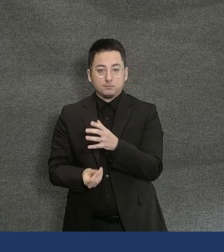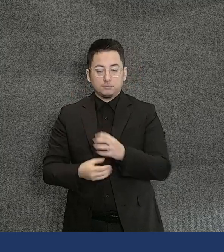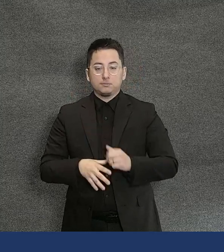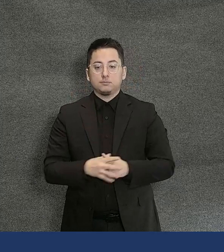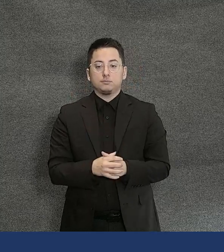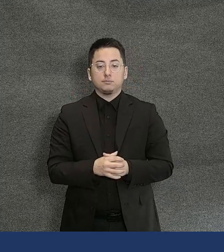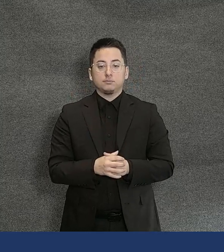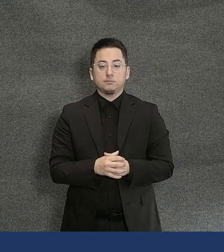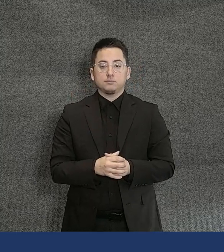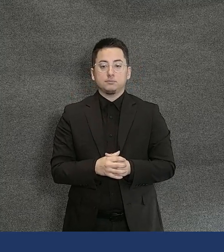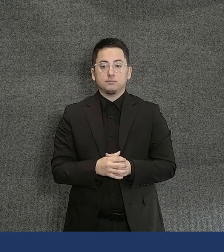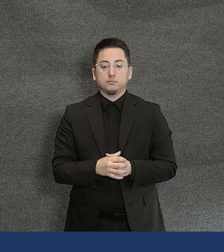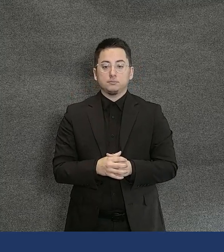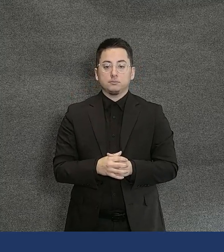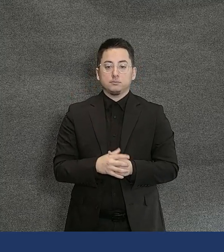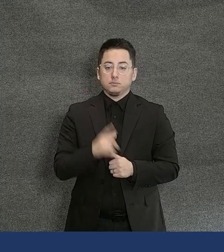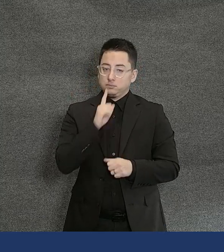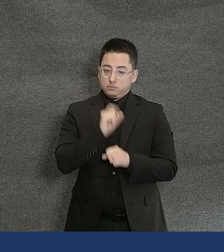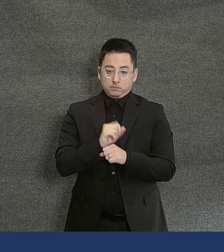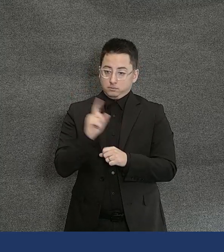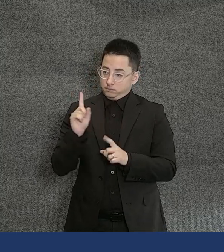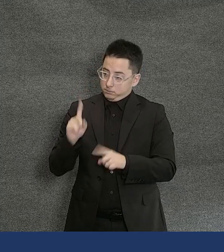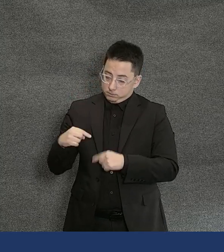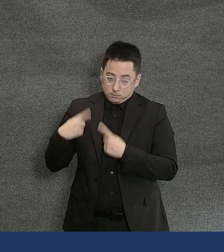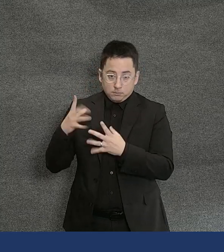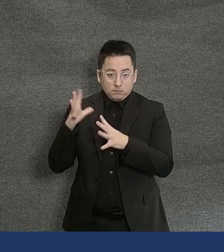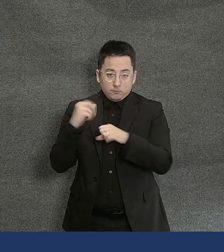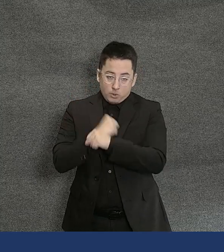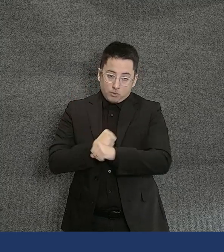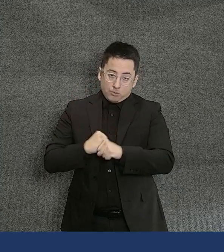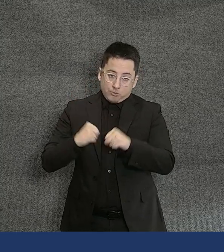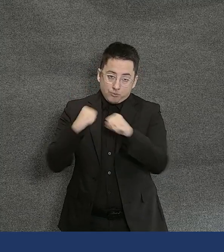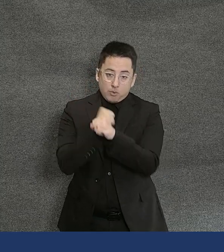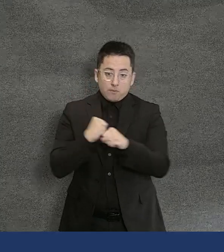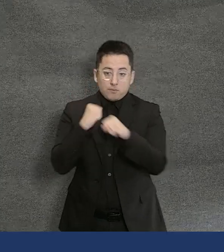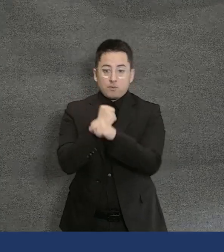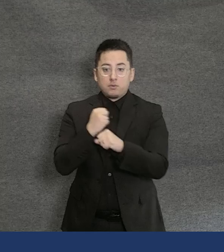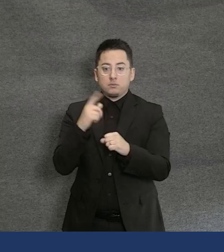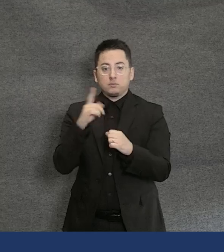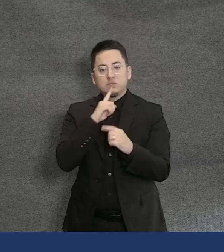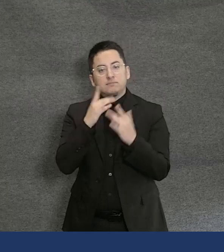to address the critical personal care shortage.